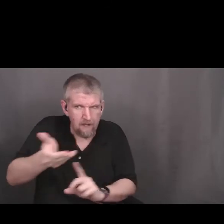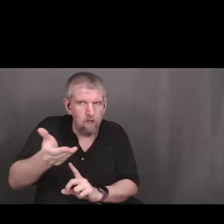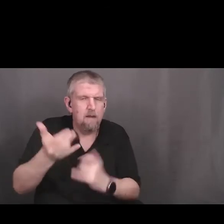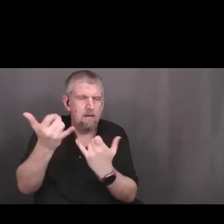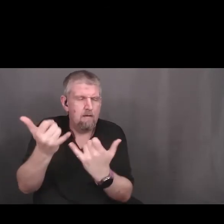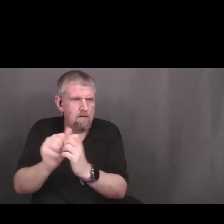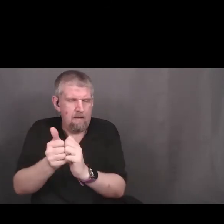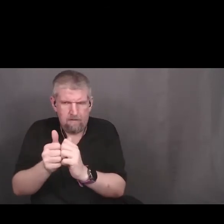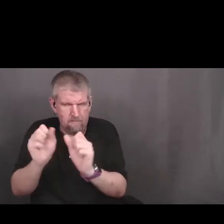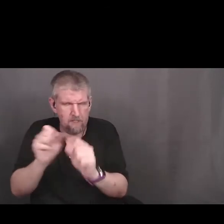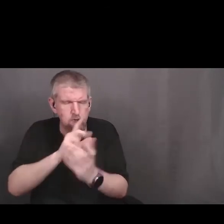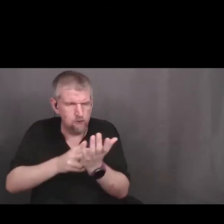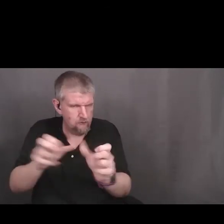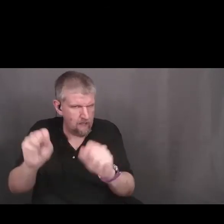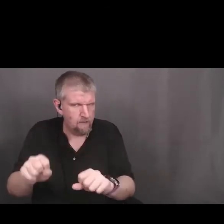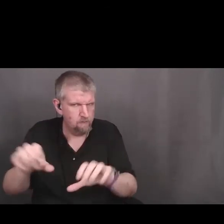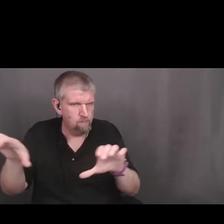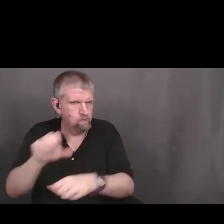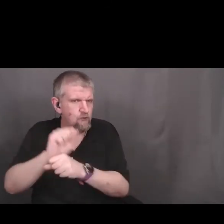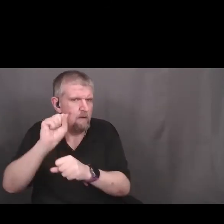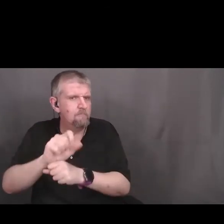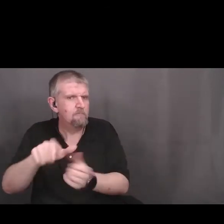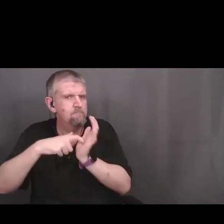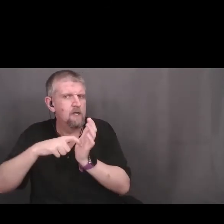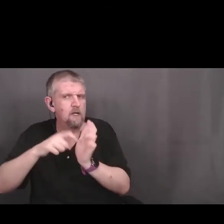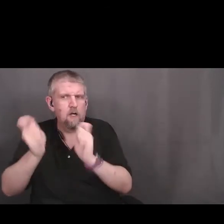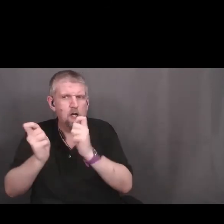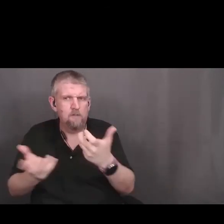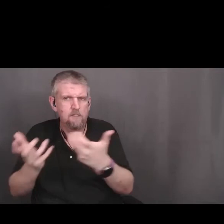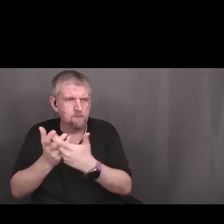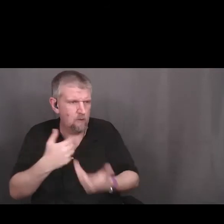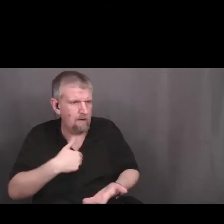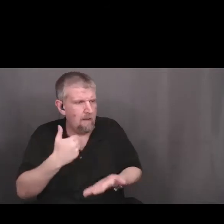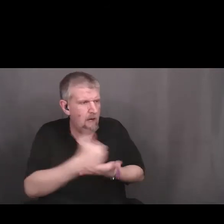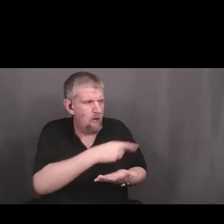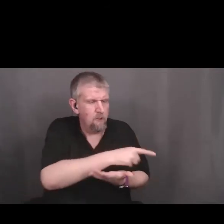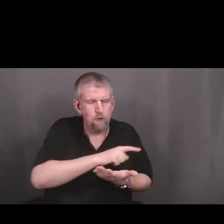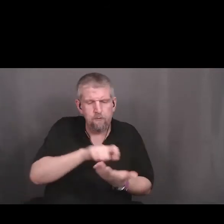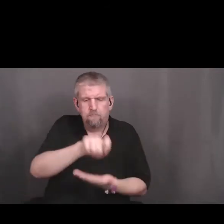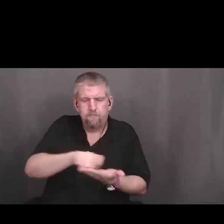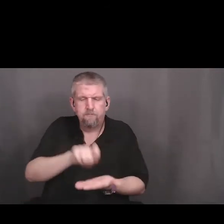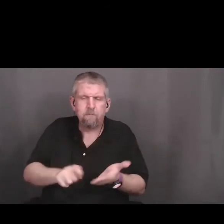and get set accommodations, we can assist with that, we can help you drafted accommodations letter,